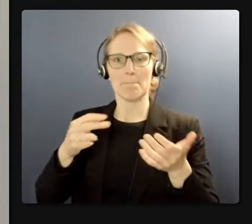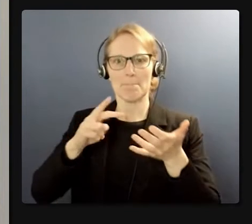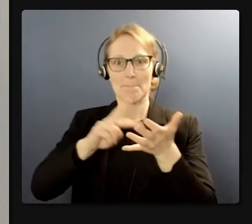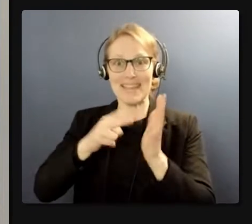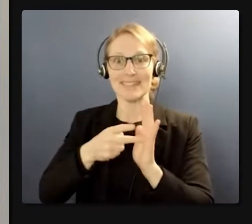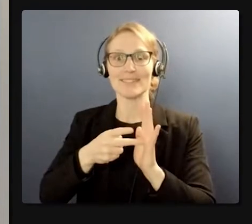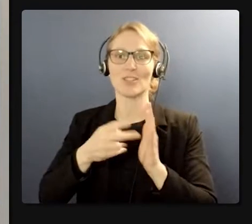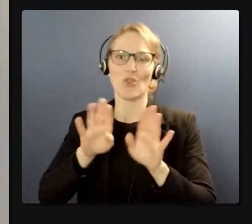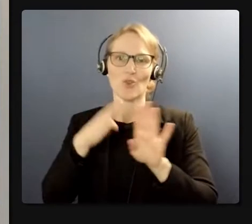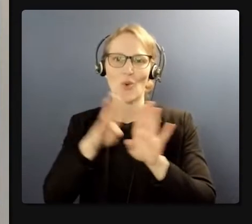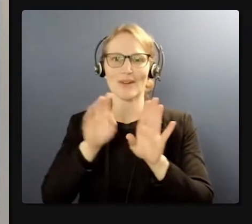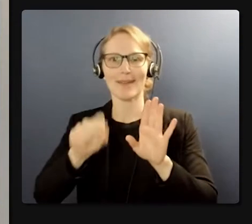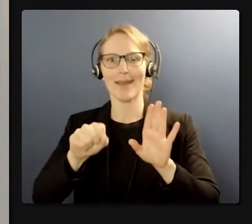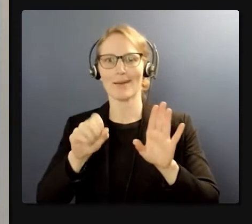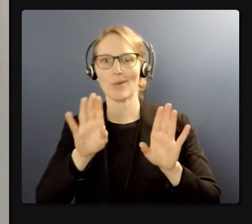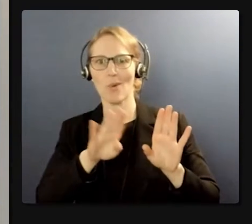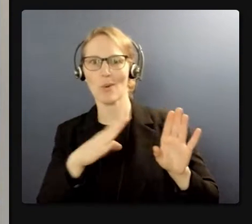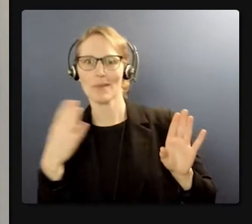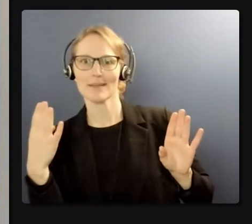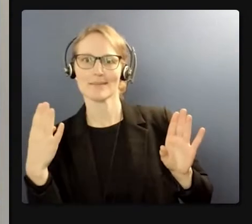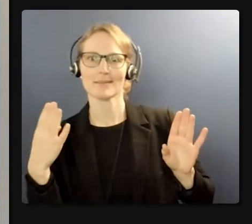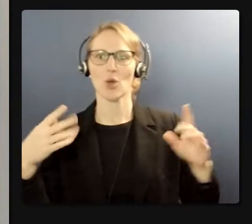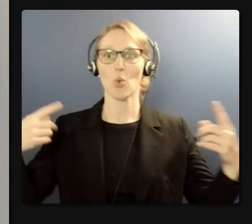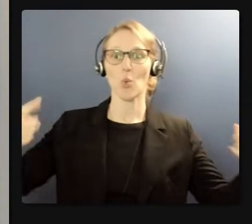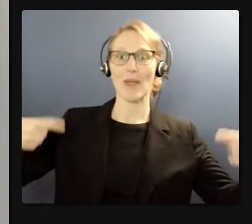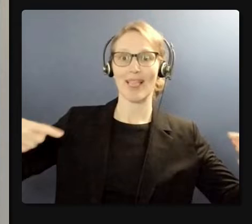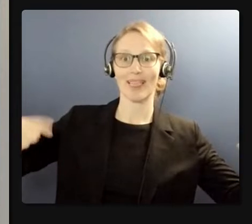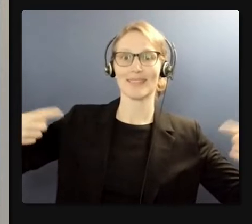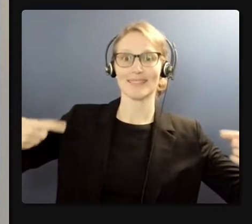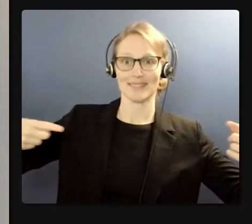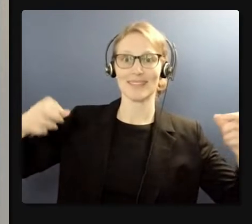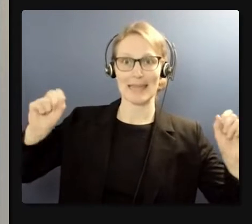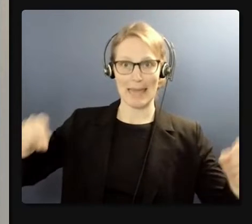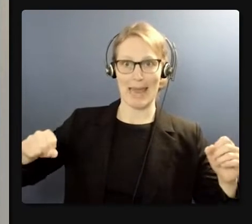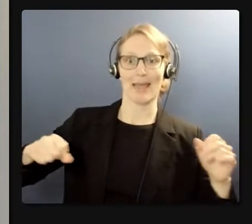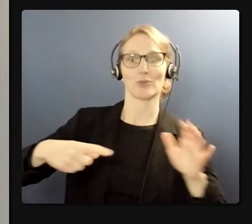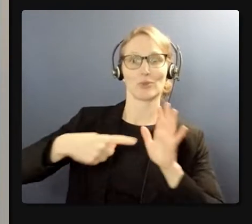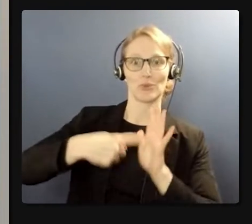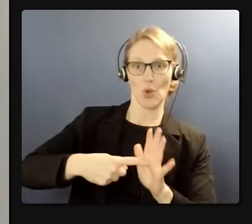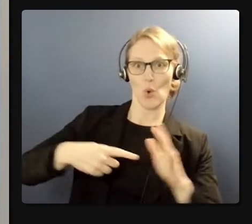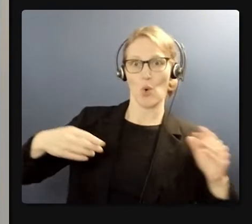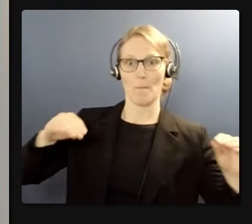all the transparent parts into one object, so that they're not baked into the remeasure.